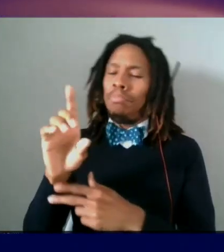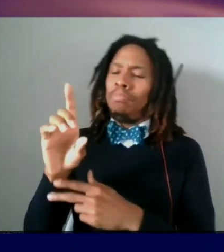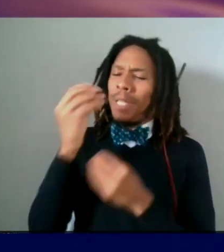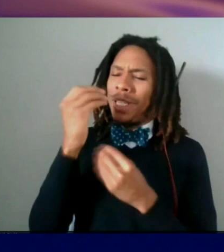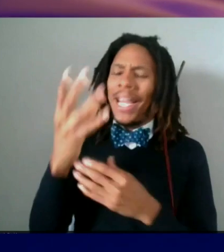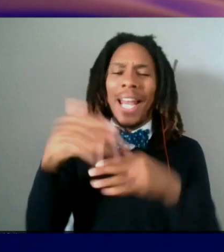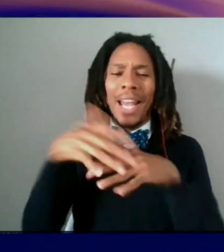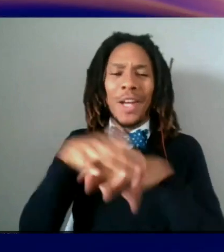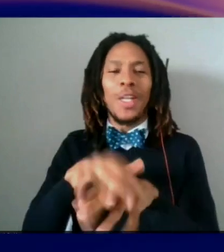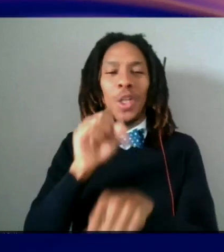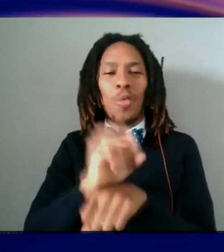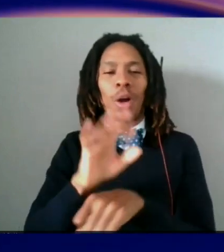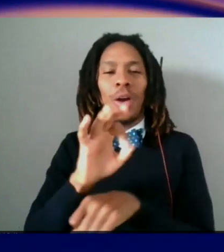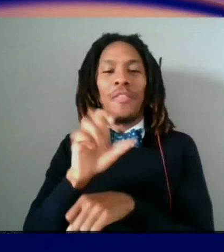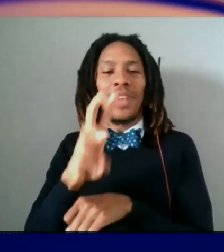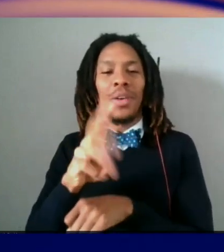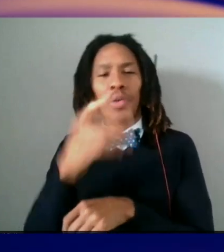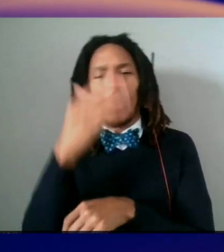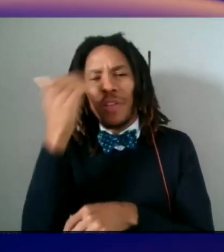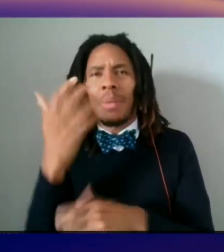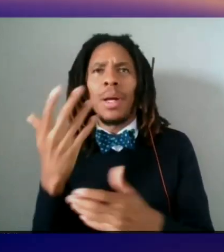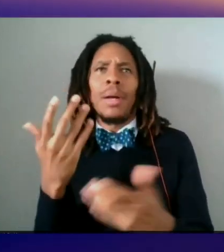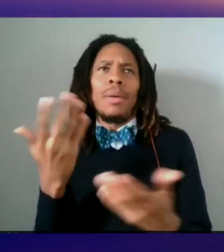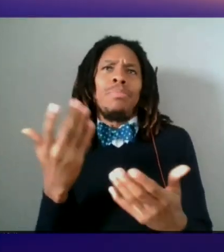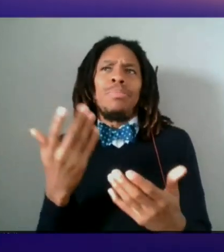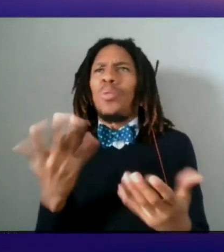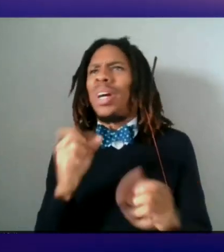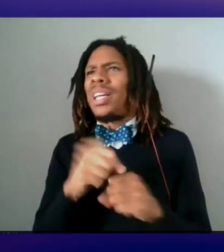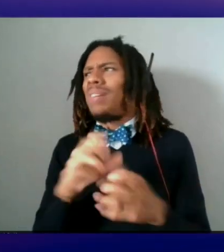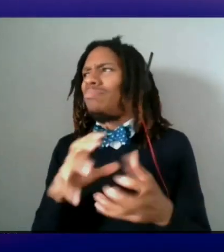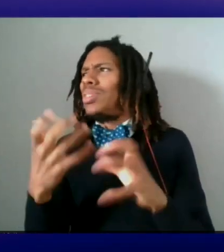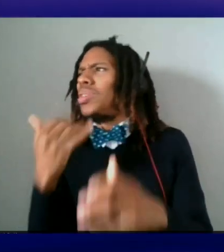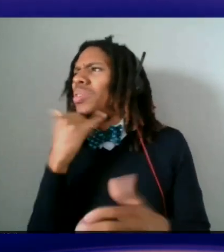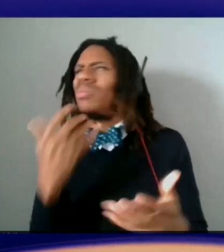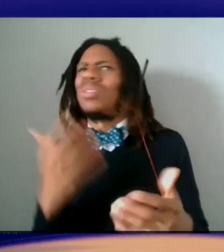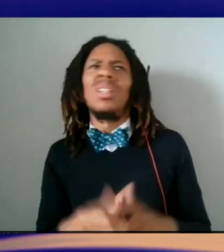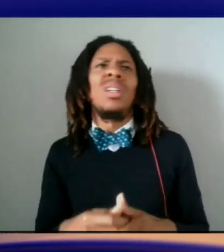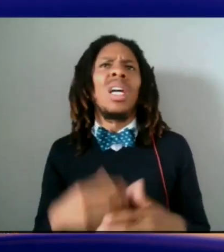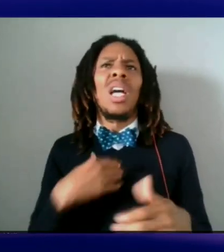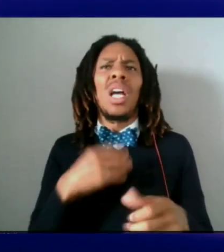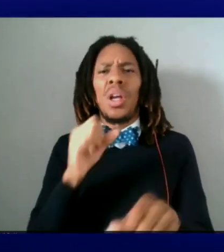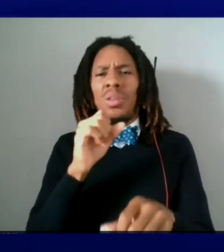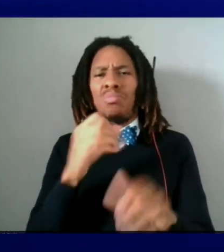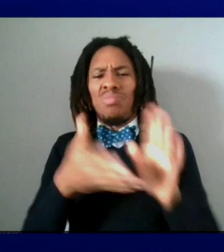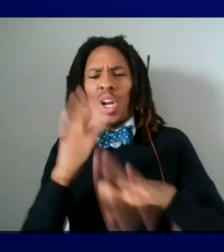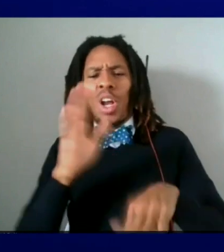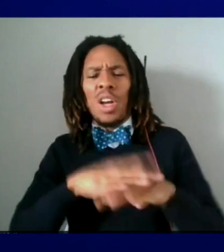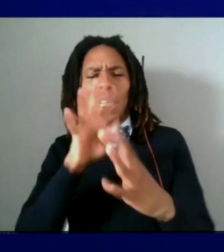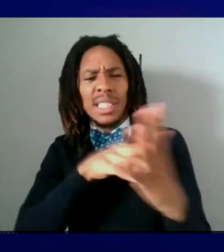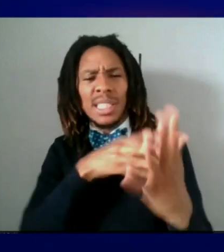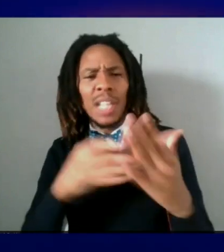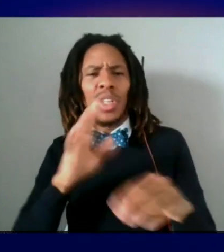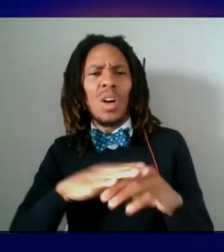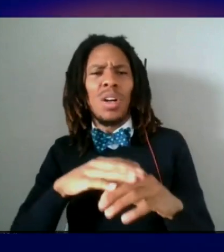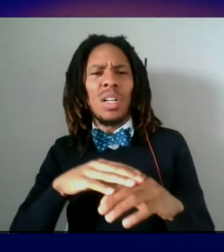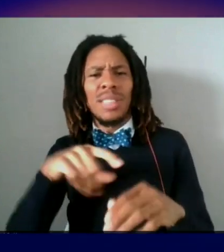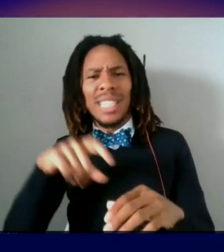Because hey, what could go wrong? It's running on a schedule, it's running on demand, it's running on event-based system.